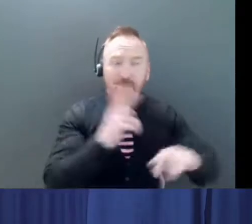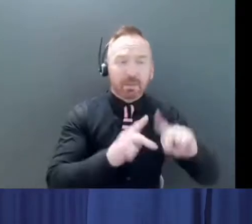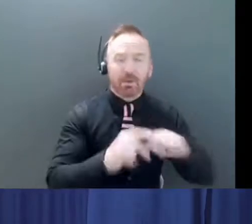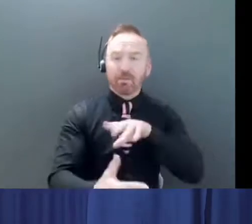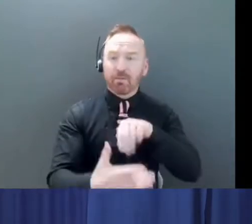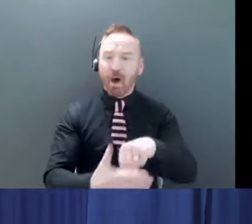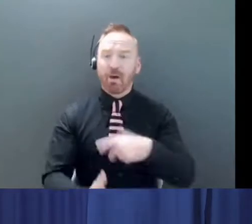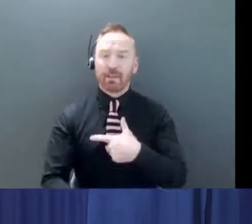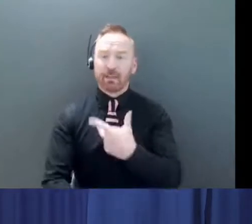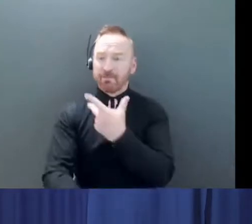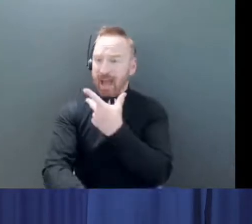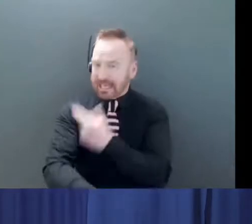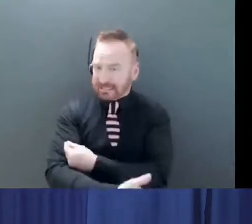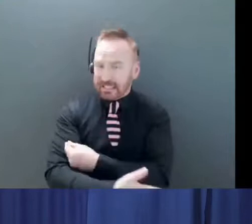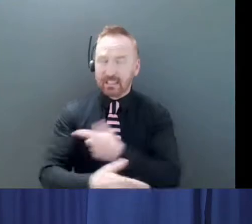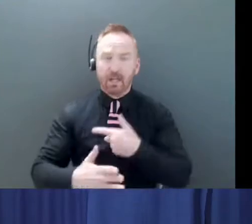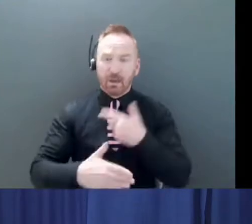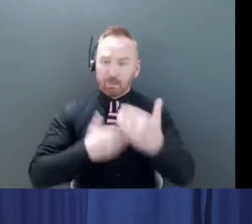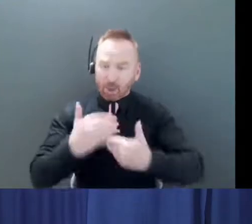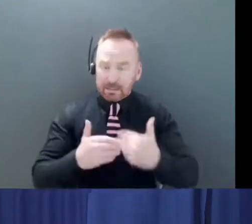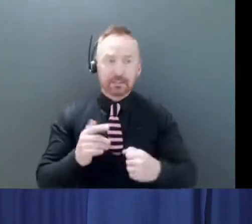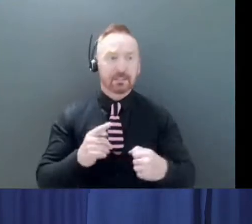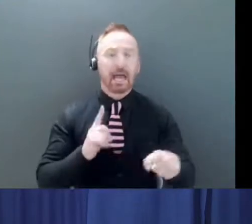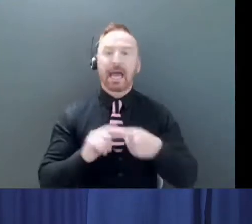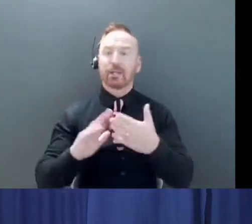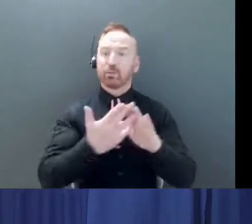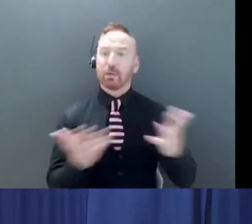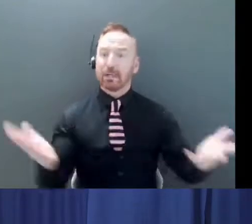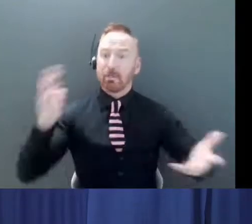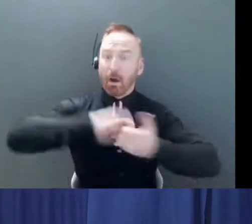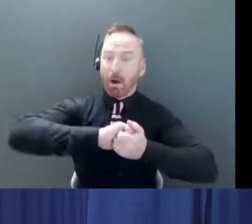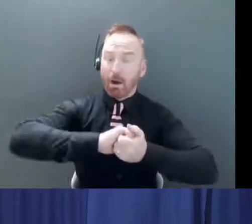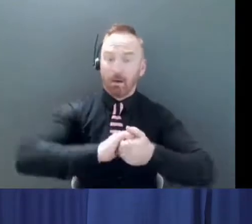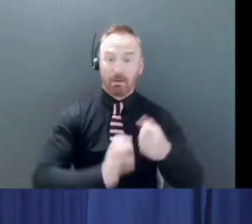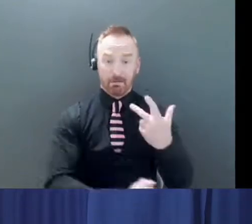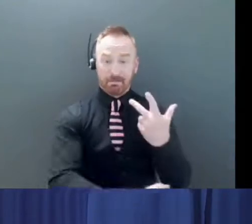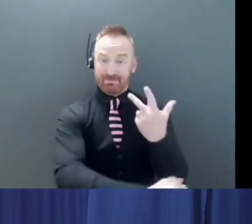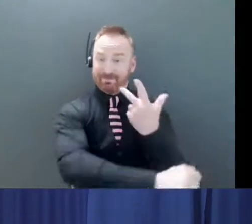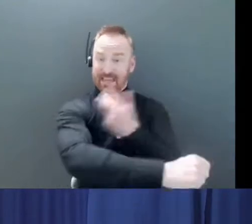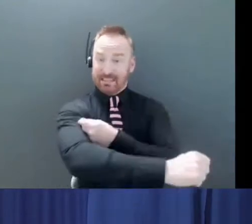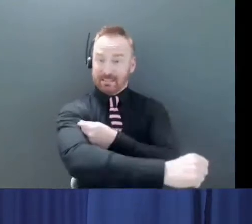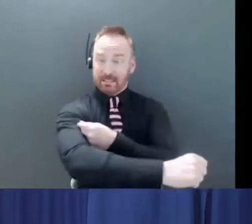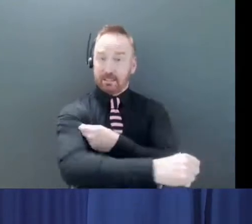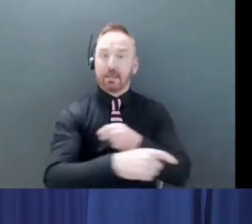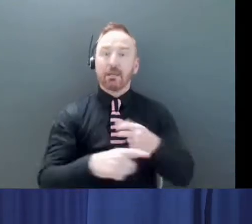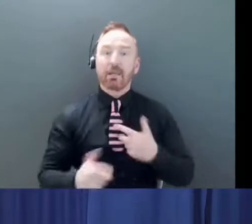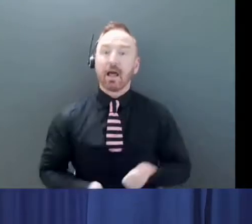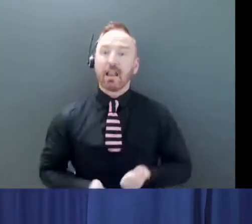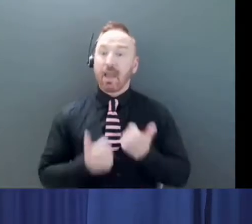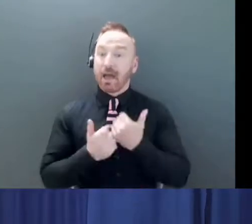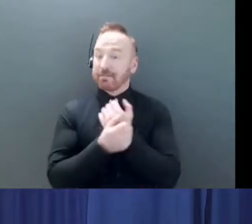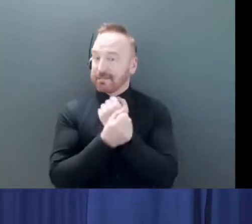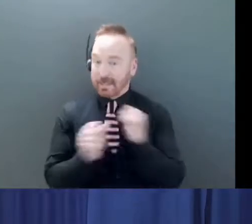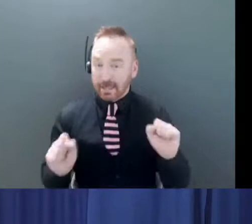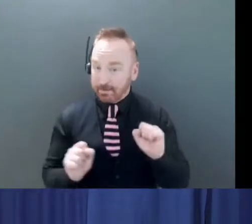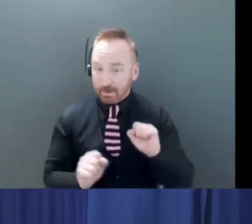community partners. The vaccines have saved lives and every person in the territory that steps up to take